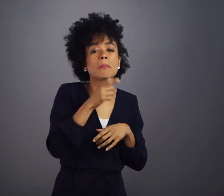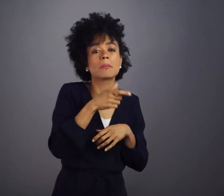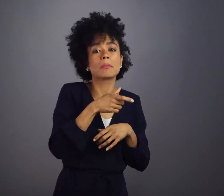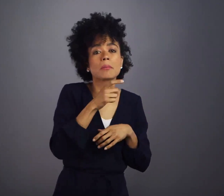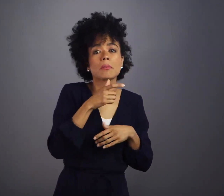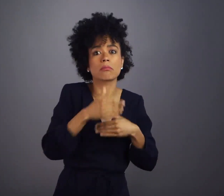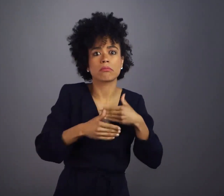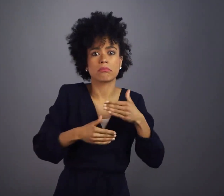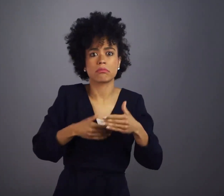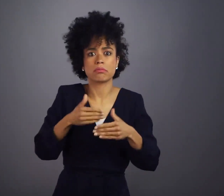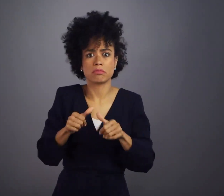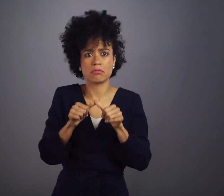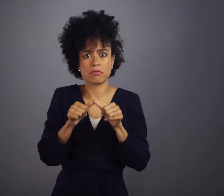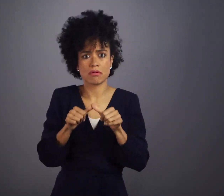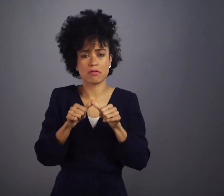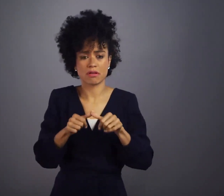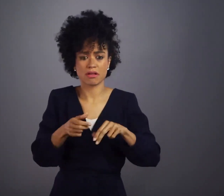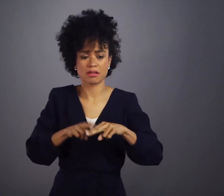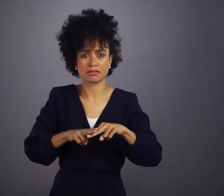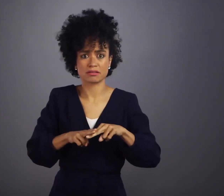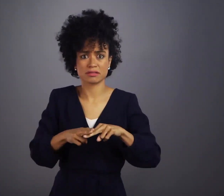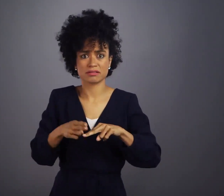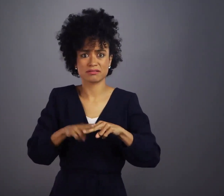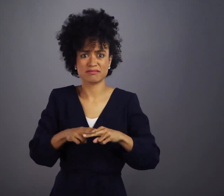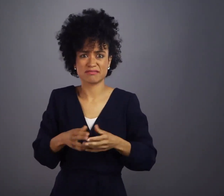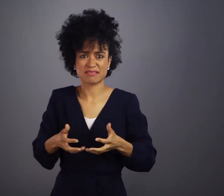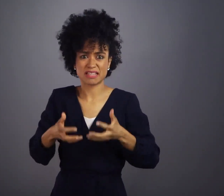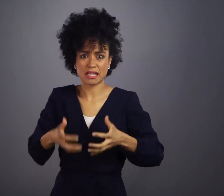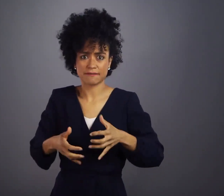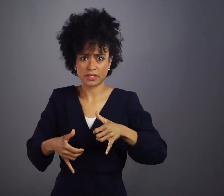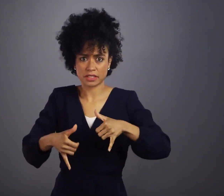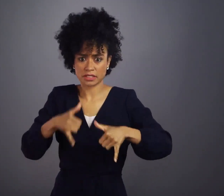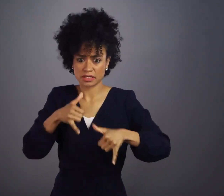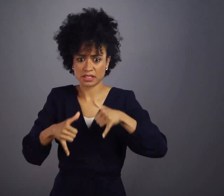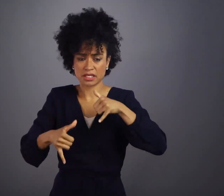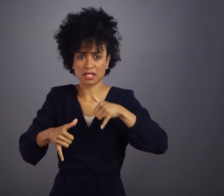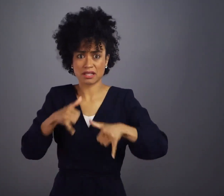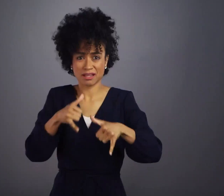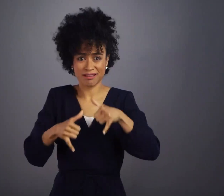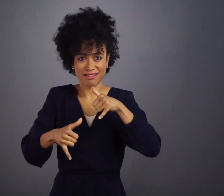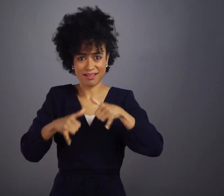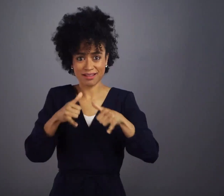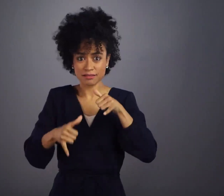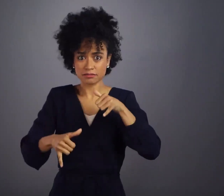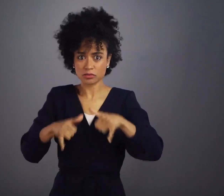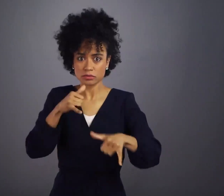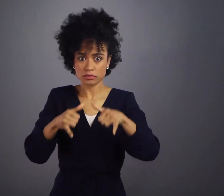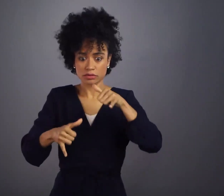He may start off as a moderate drinker; he may or may not become a continuous hard drinker;